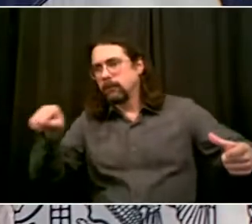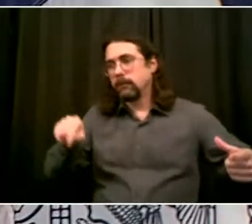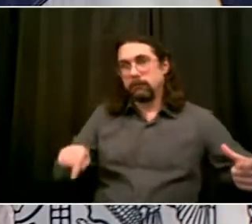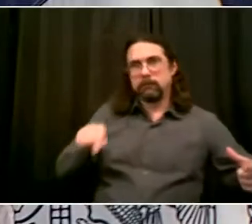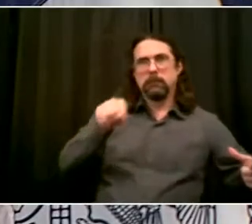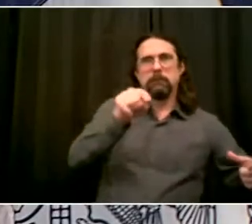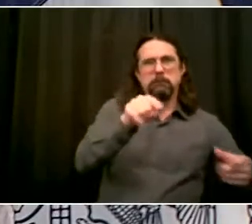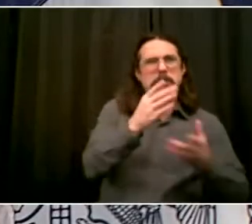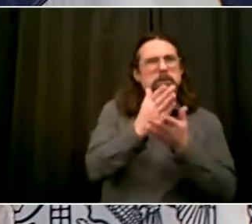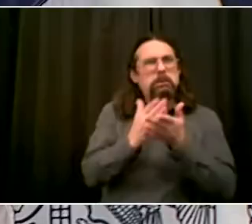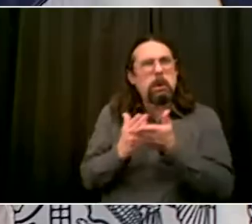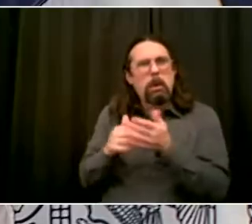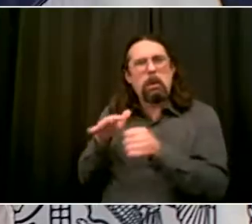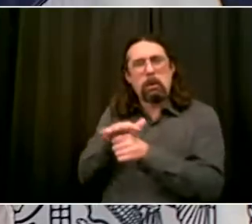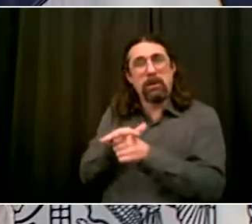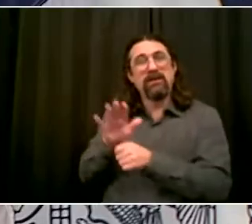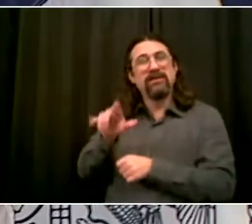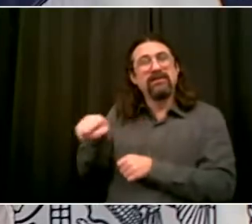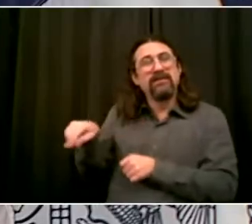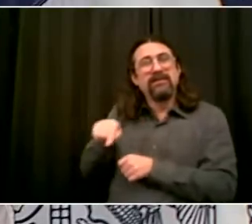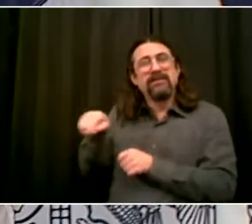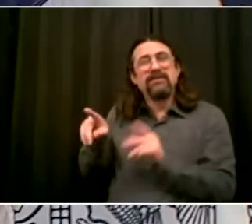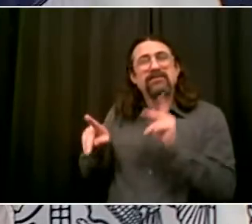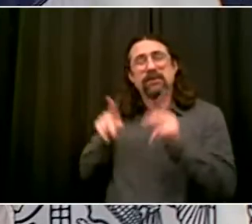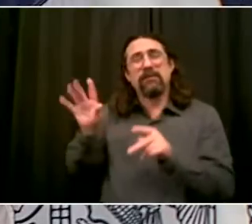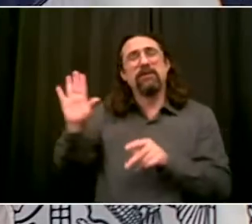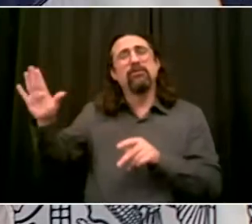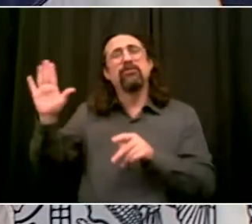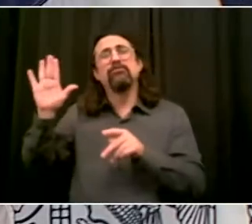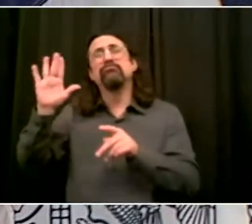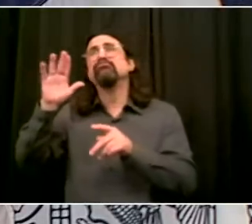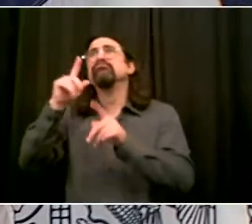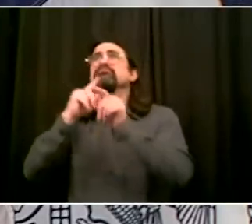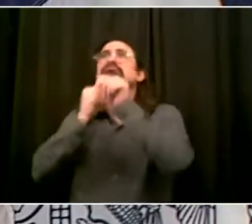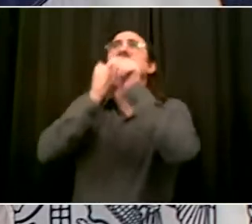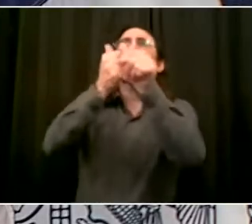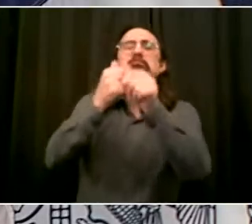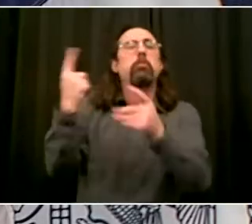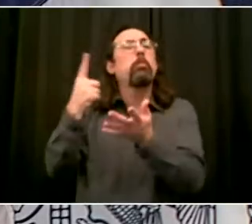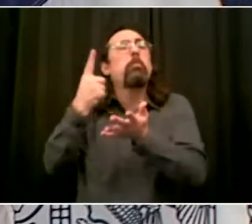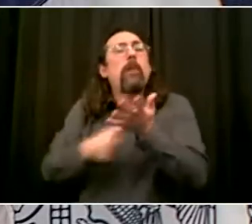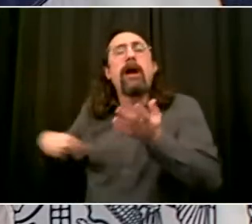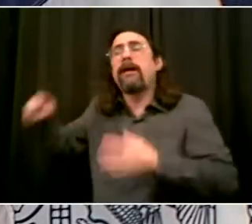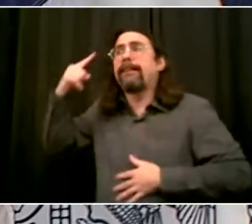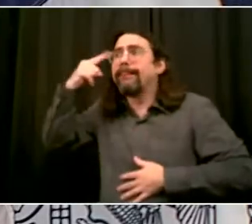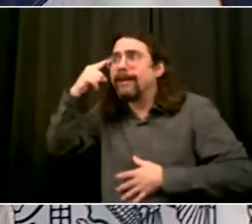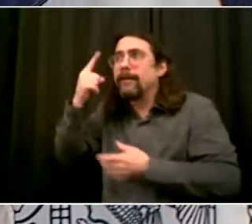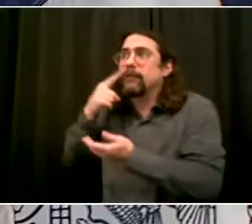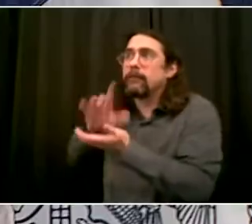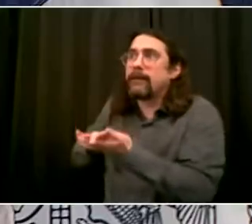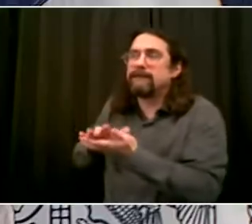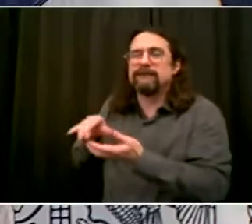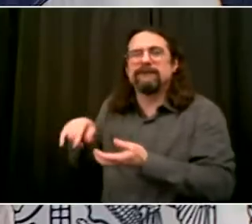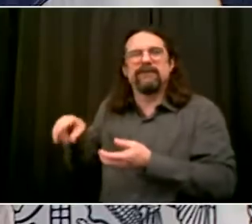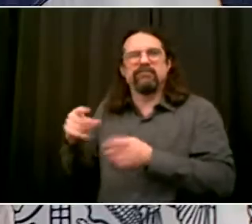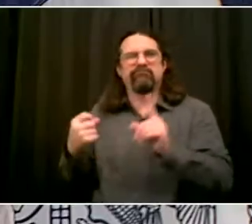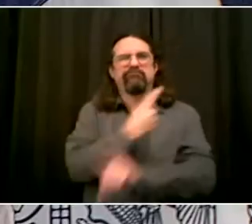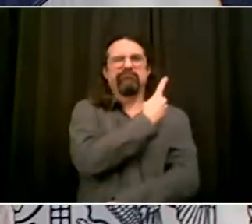REALLY NENED E LOCAL VOICES IN COMMUNUNTIIES WHERE SOME ARE CALLING FOR FOLKS TO NOT WEAR MASKS OR FOLLOW THE RULES WE NEED LOCAL